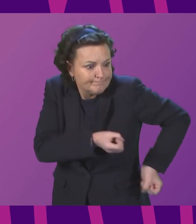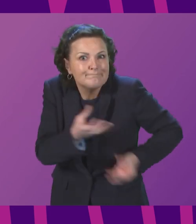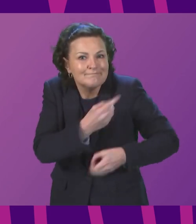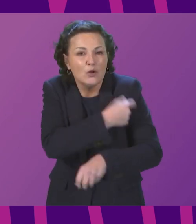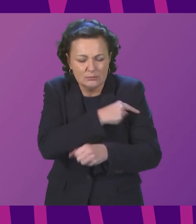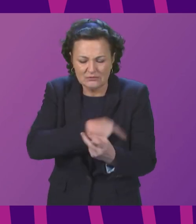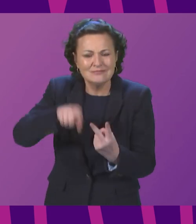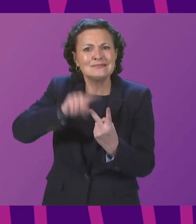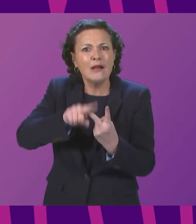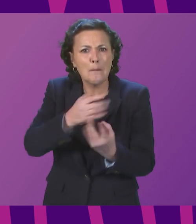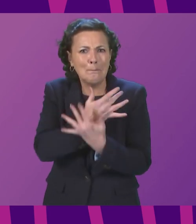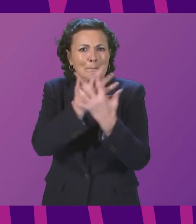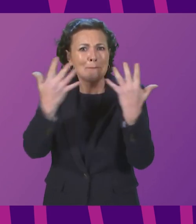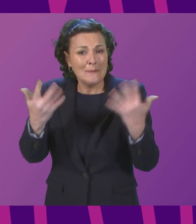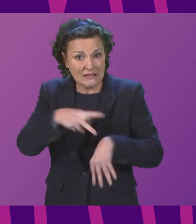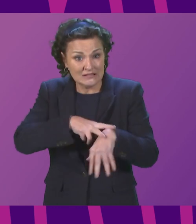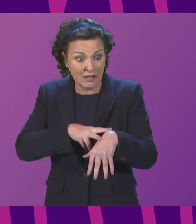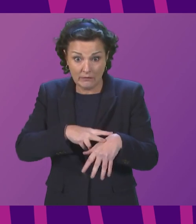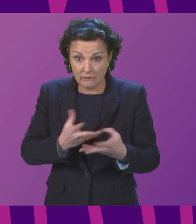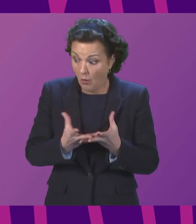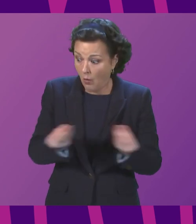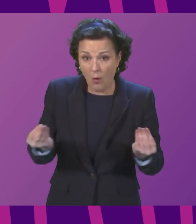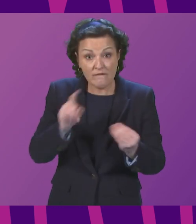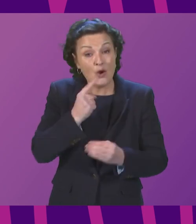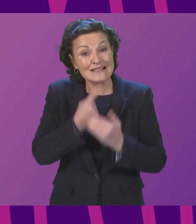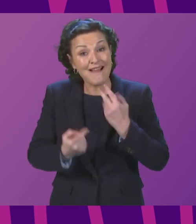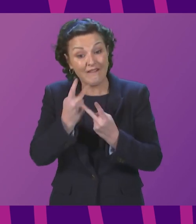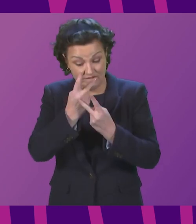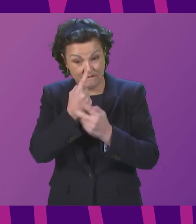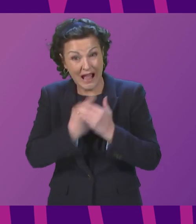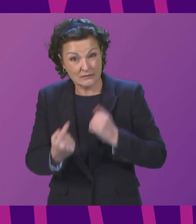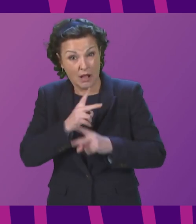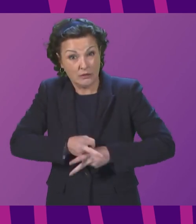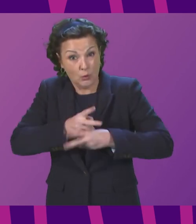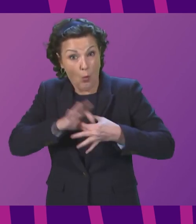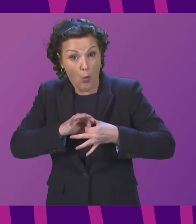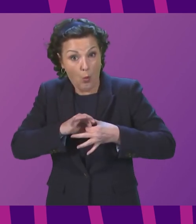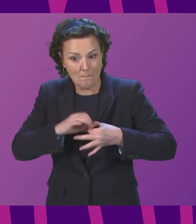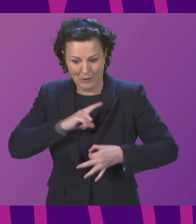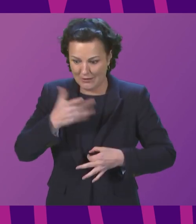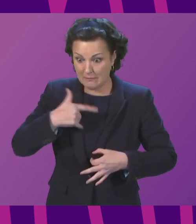NHS staff are absent and self-isolating because they have Covid or are close contacts of people